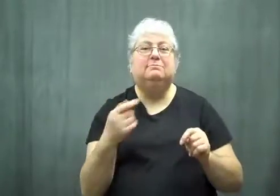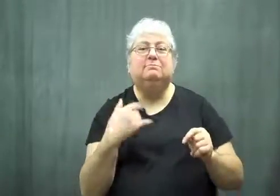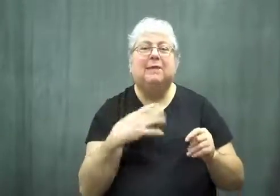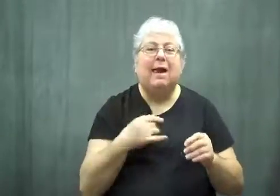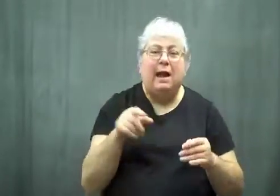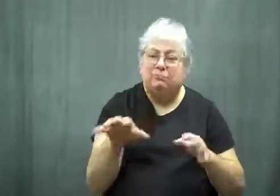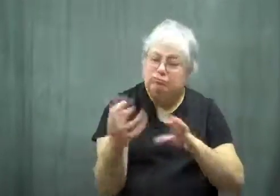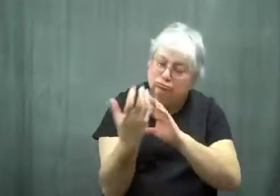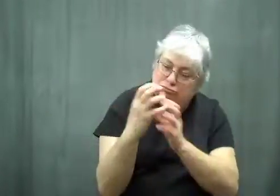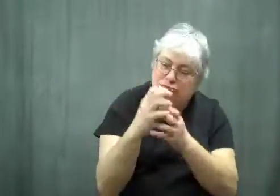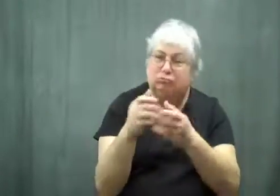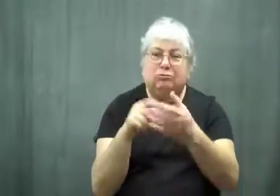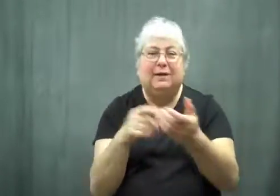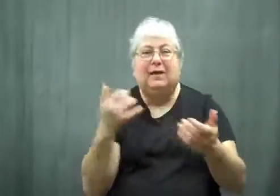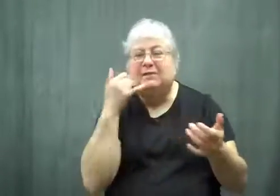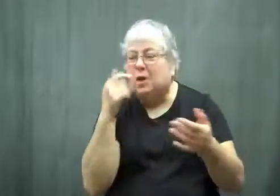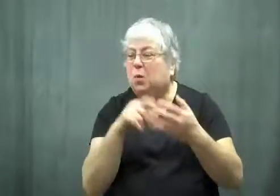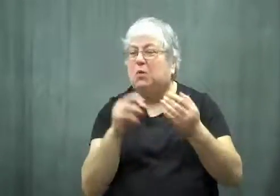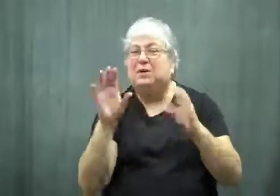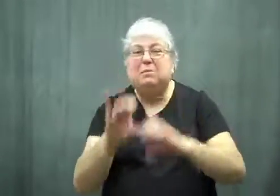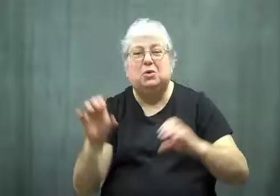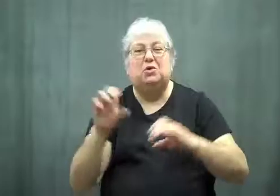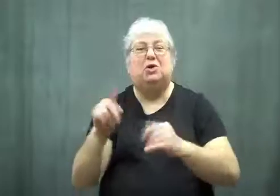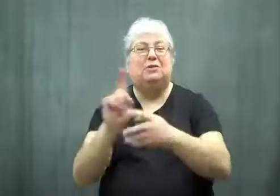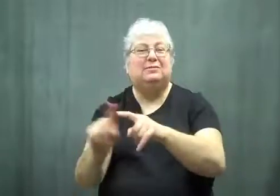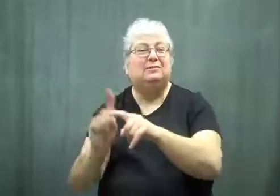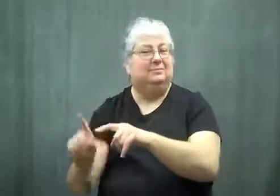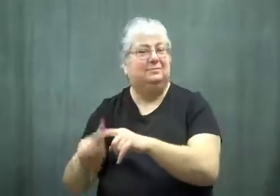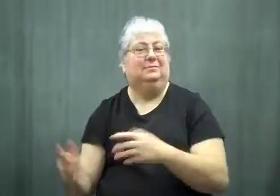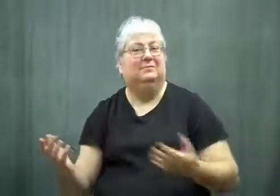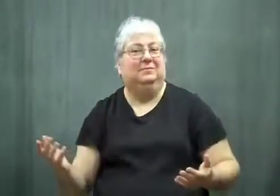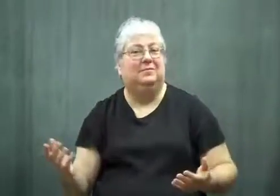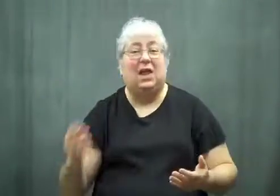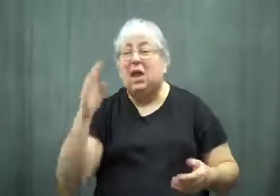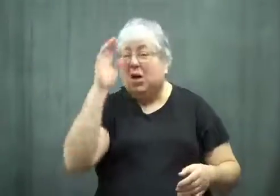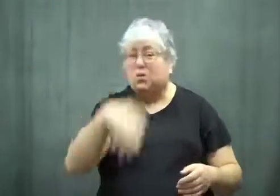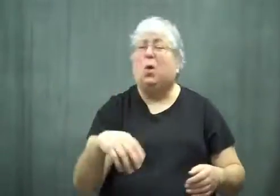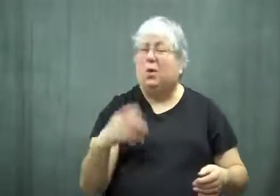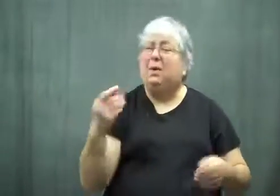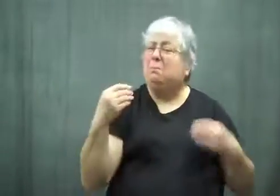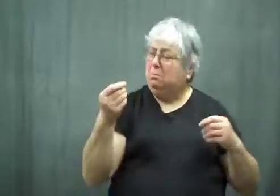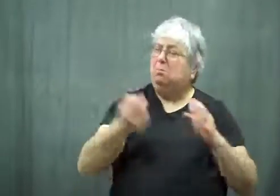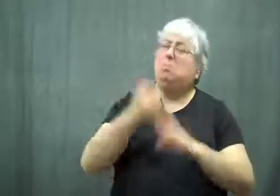They handle the phones, computers and so on.